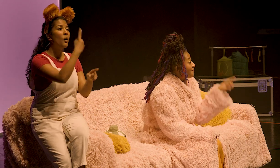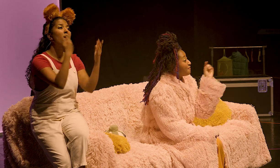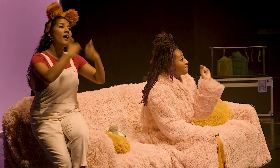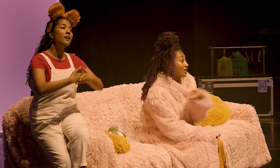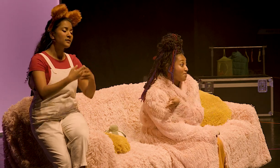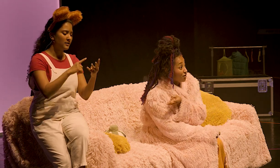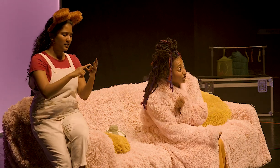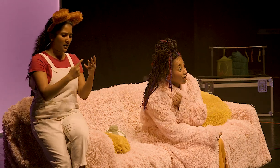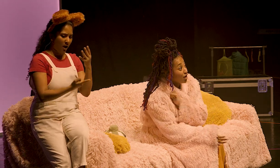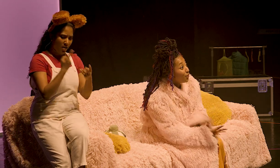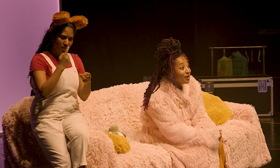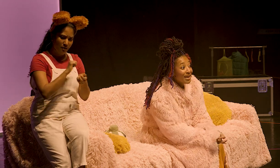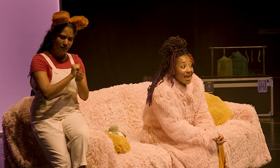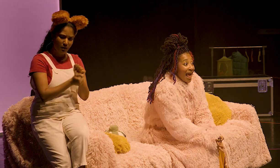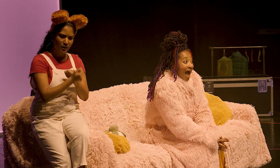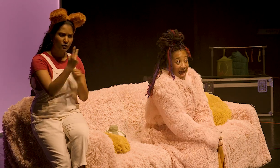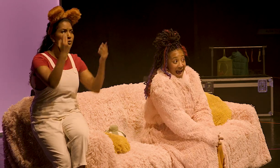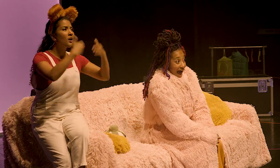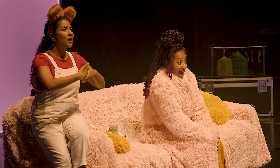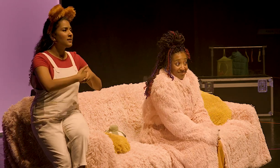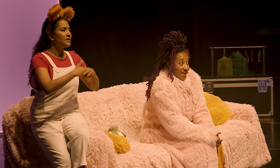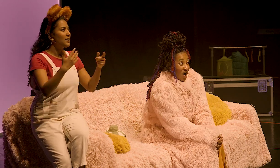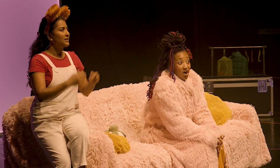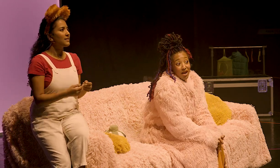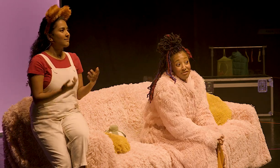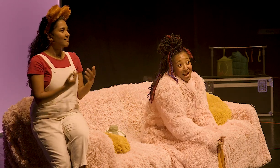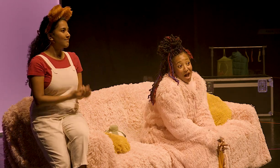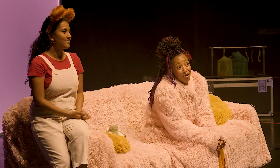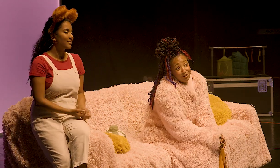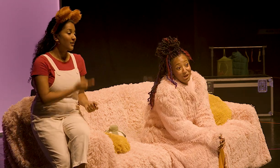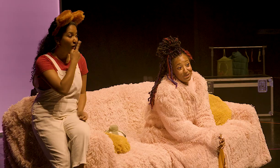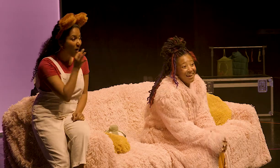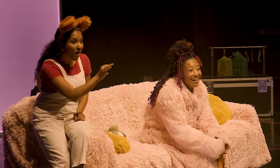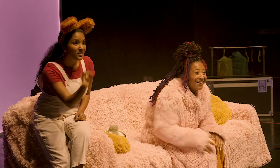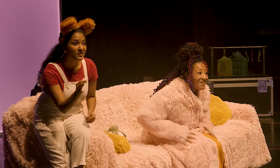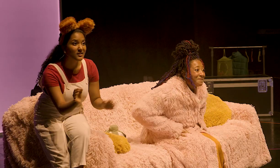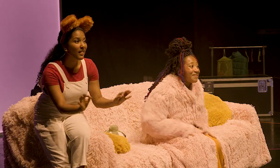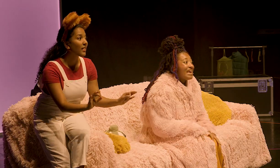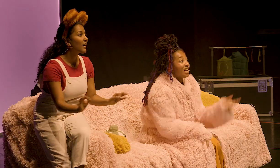night, Fatima's for two and then I kind of ran out of options.